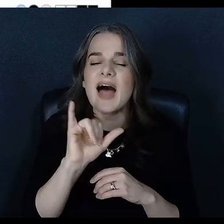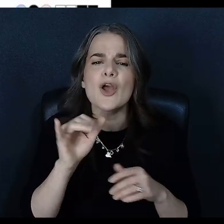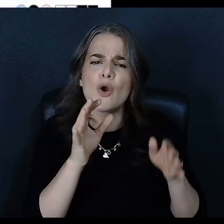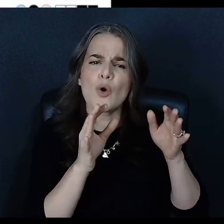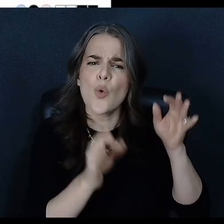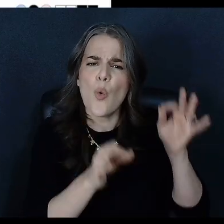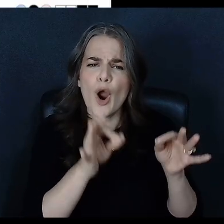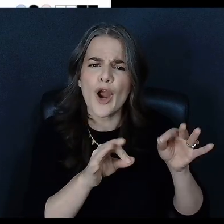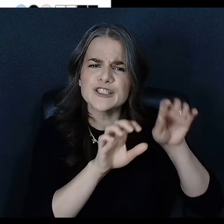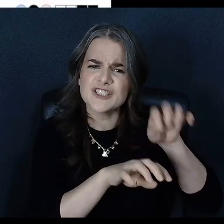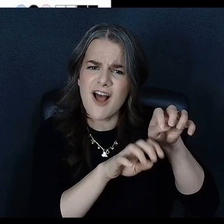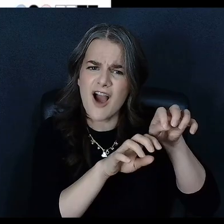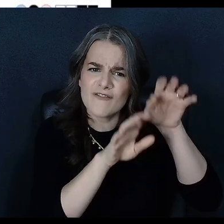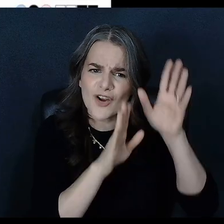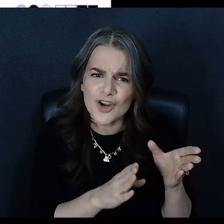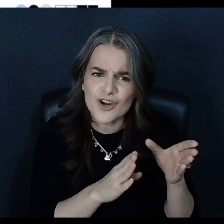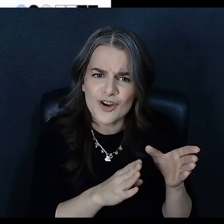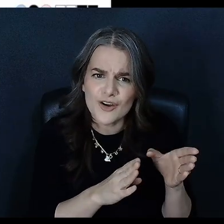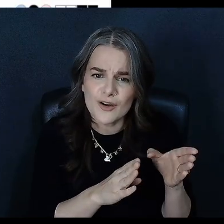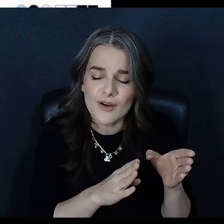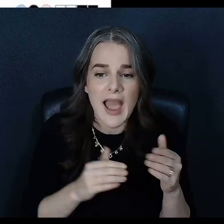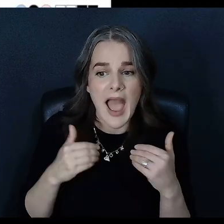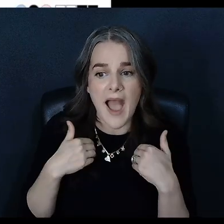Letters are made by combinations of keystrokes.